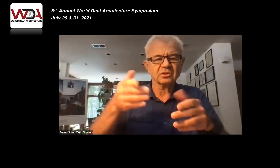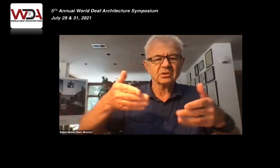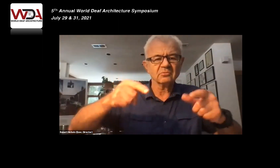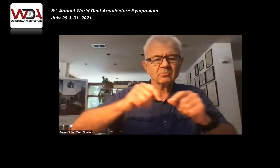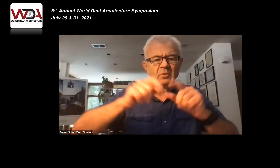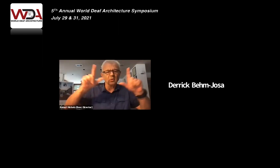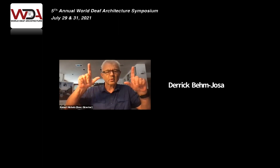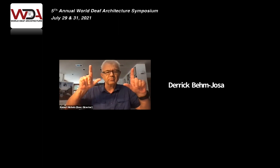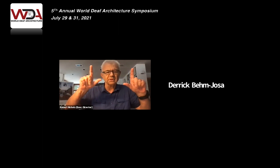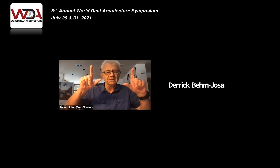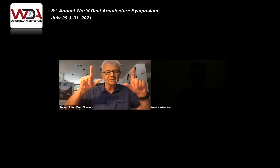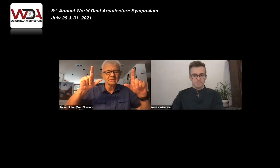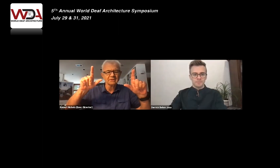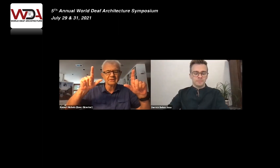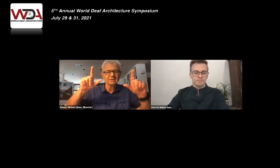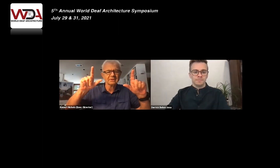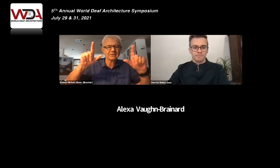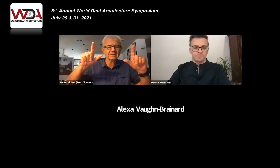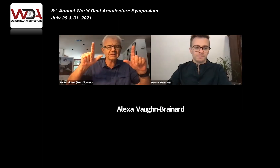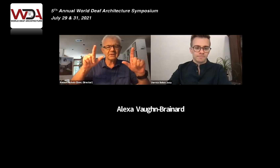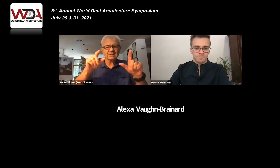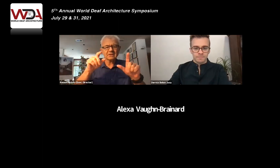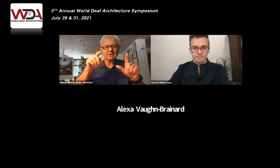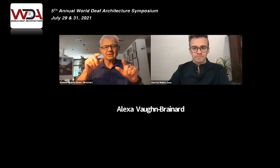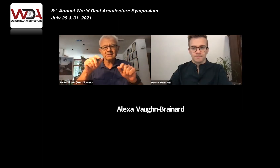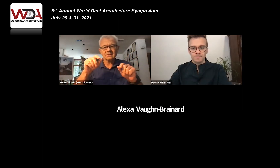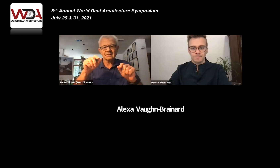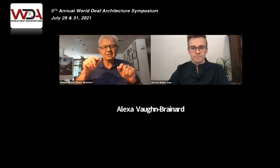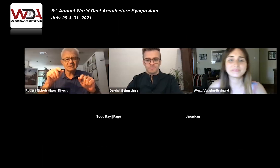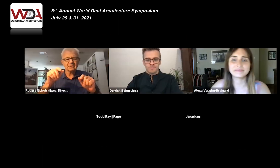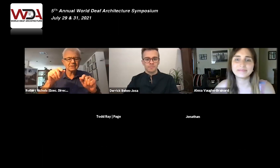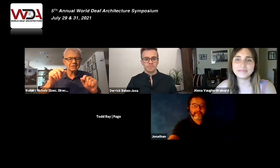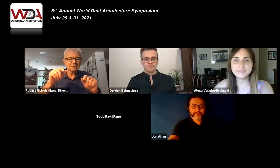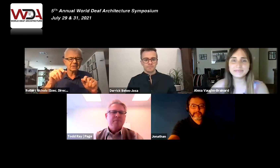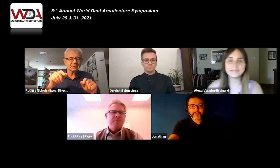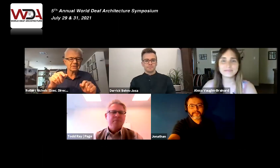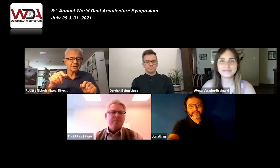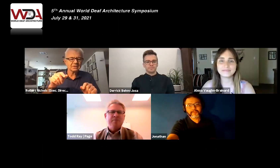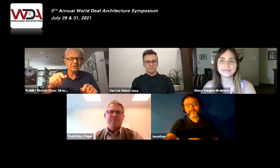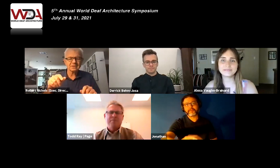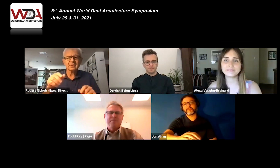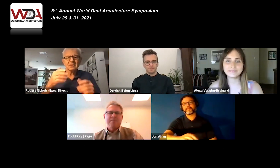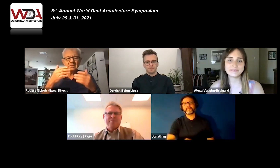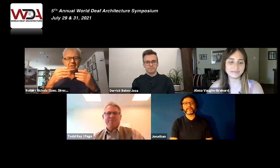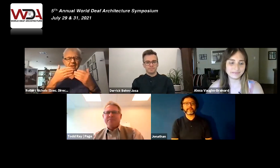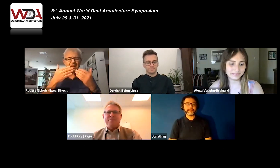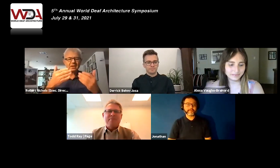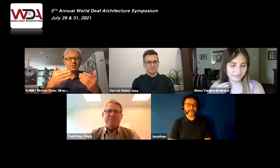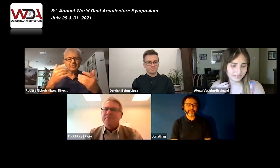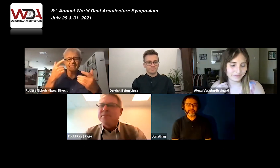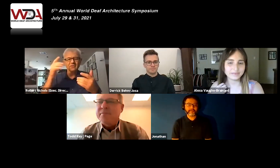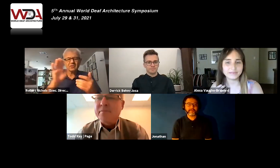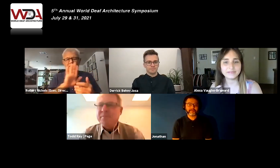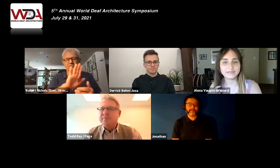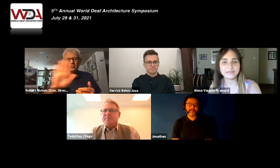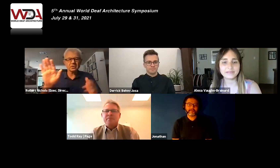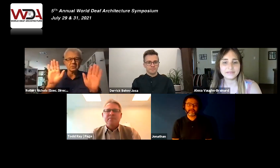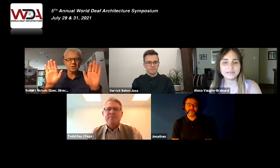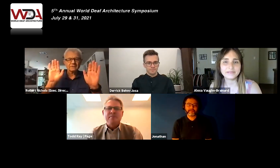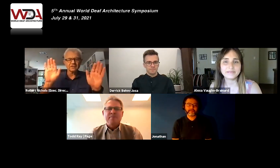Let's please have all the presenters come up on the screen.